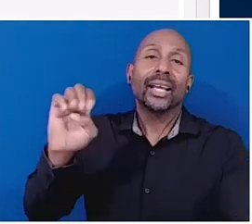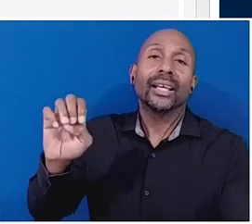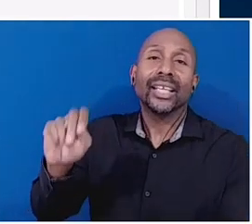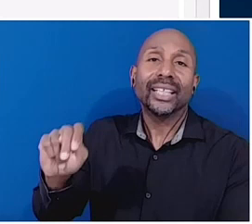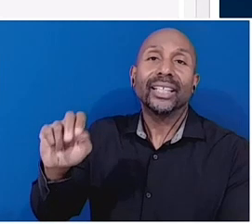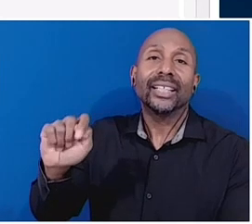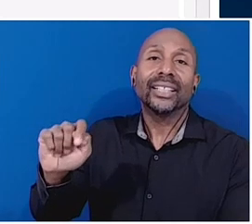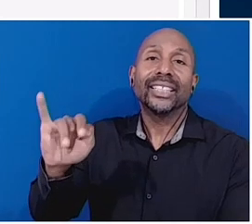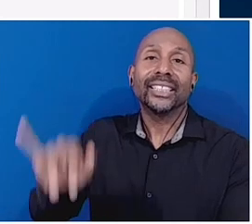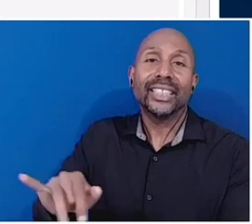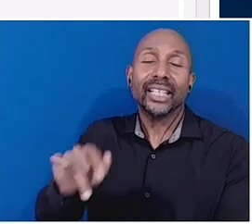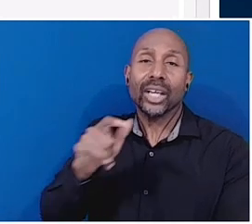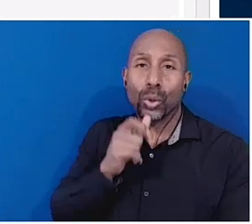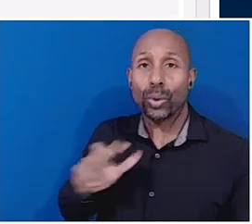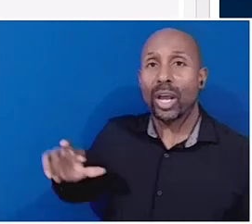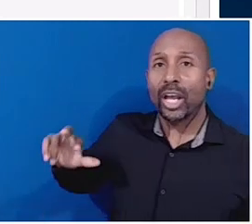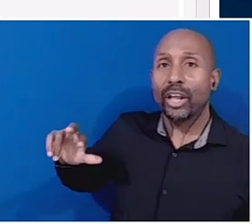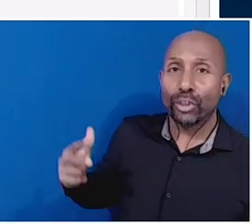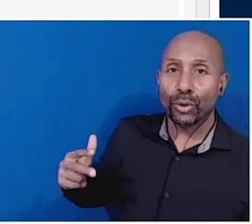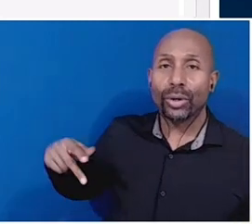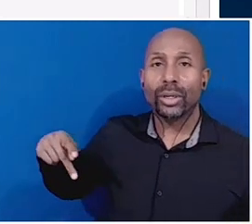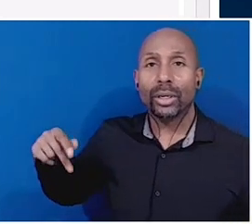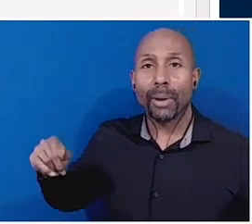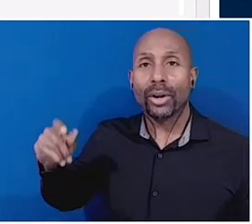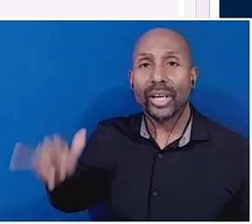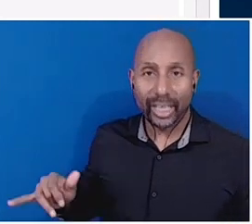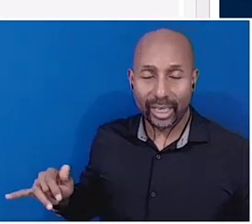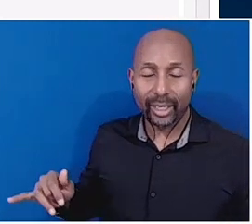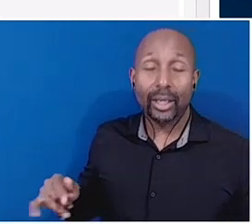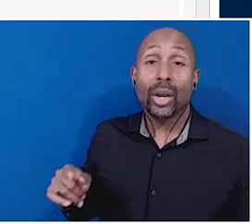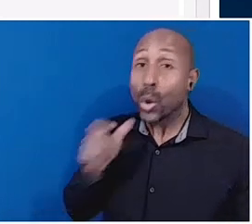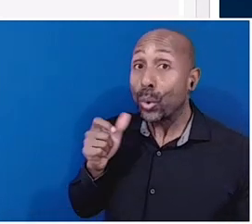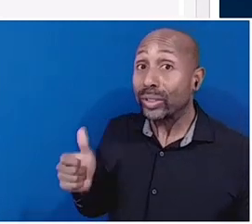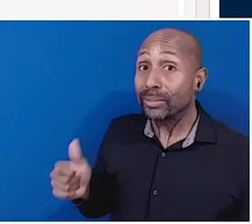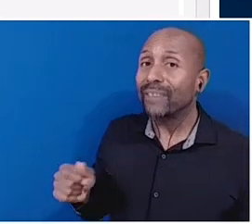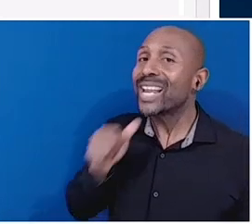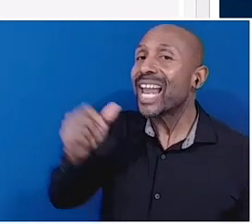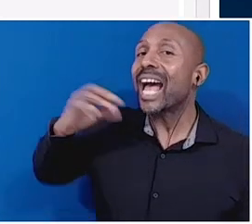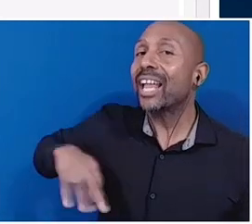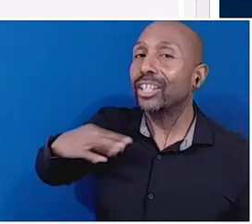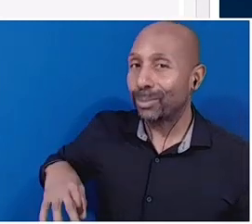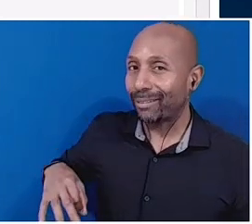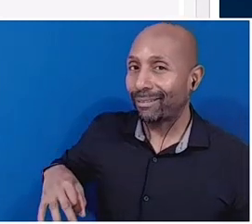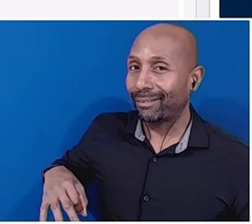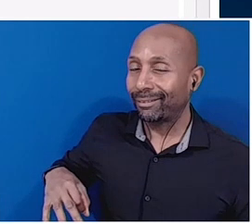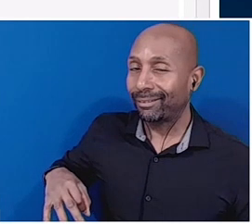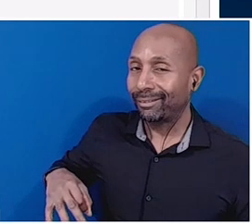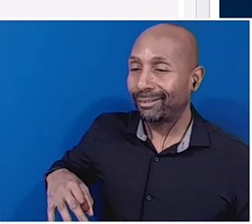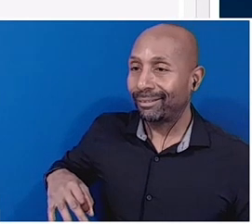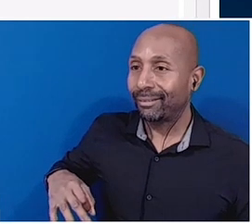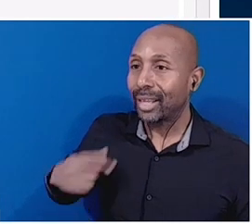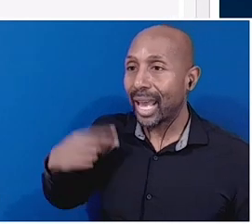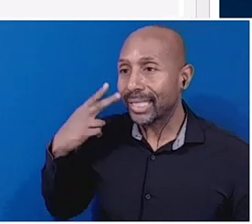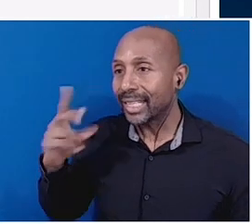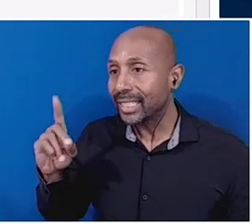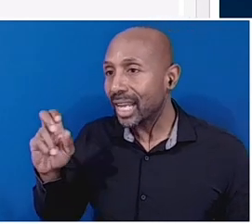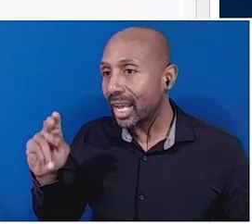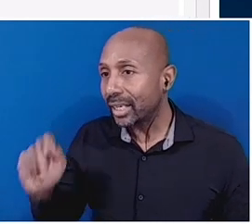third party that is not eligible. And I see Donna has her hand up so I'll let her address. Go ahead, Donna.